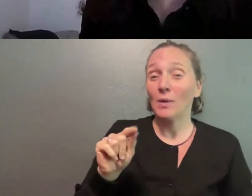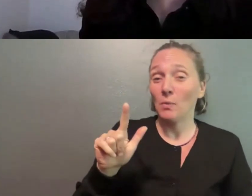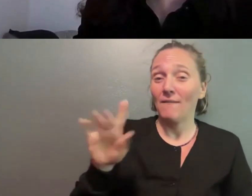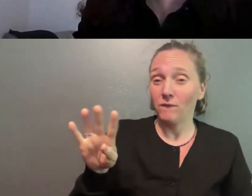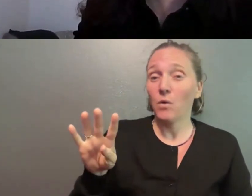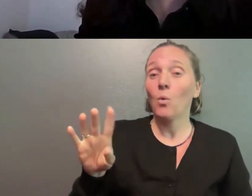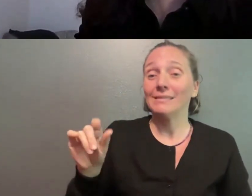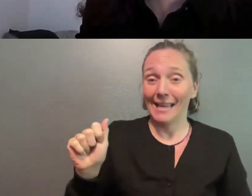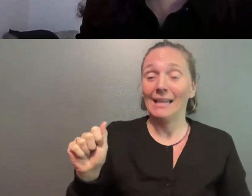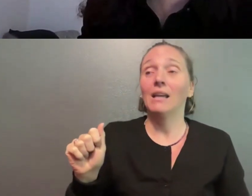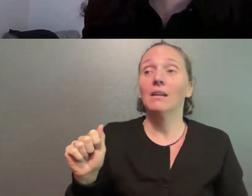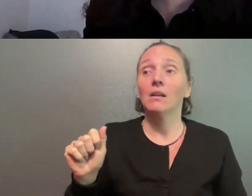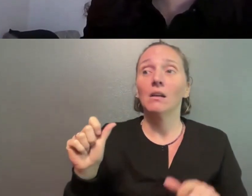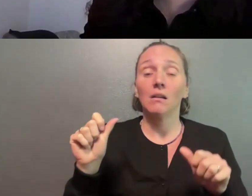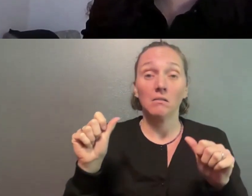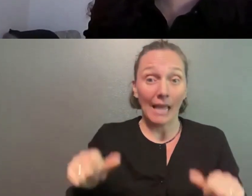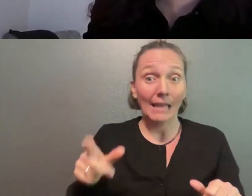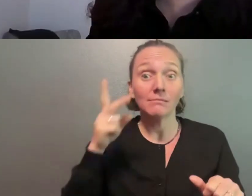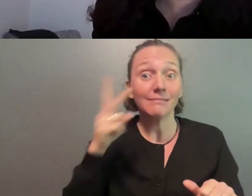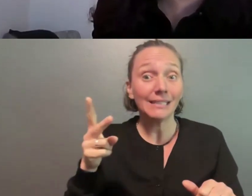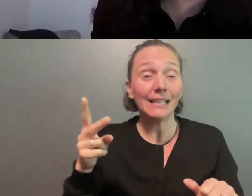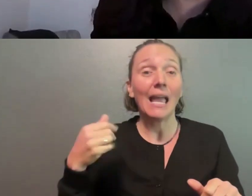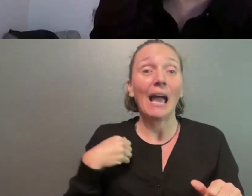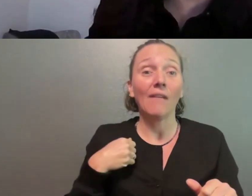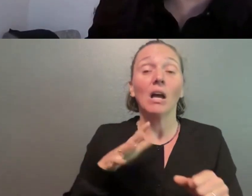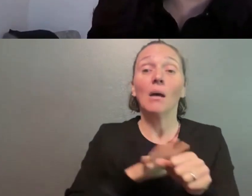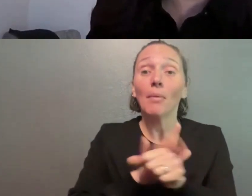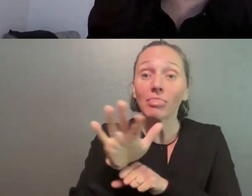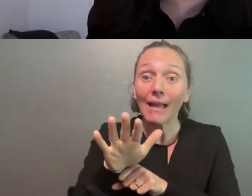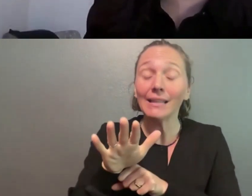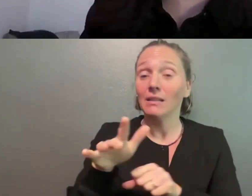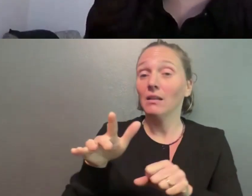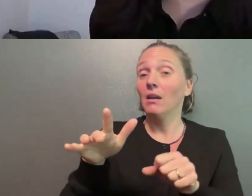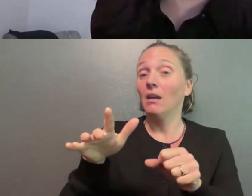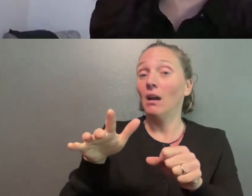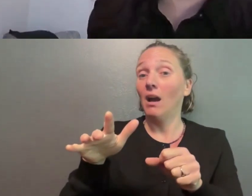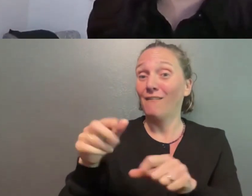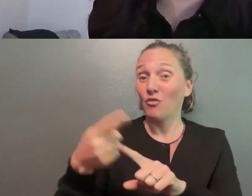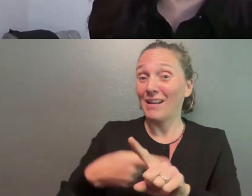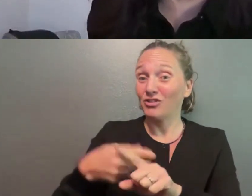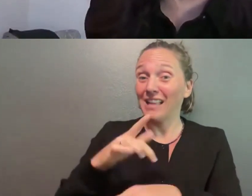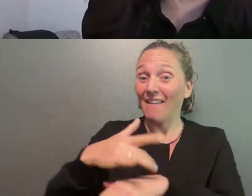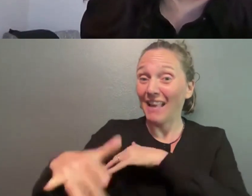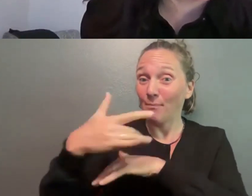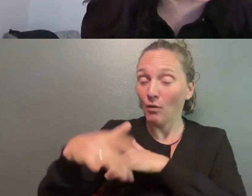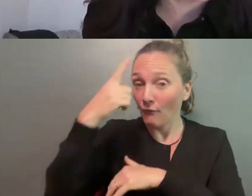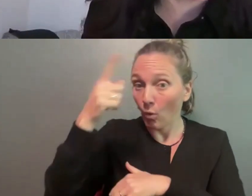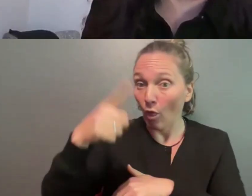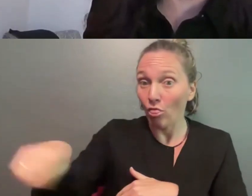of rentals available for the rates that we are producing. I'm curious if maybe you're looking at an old data